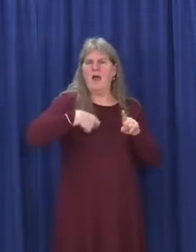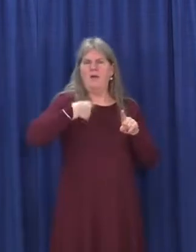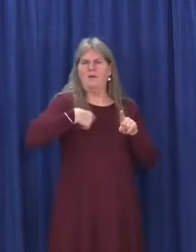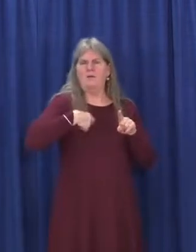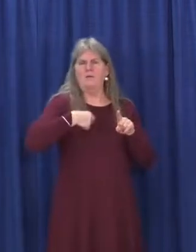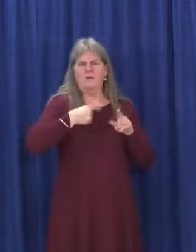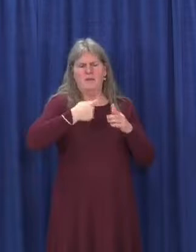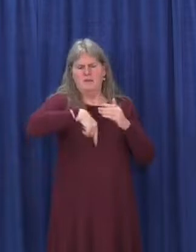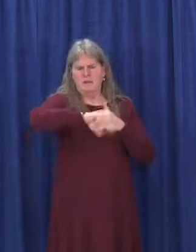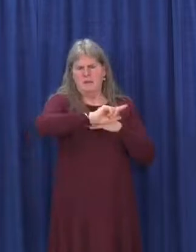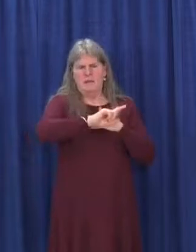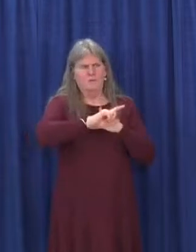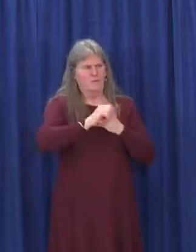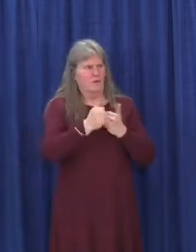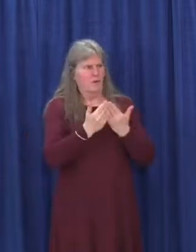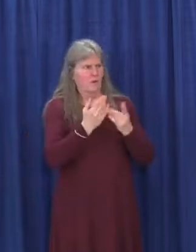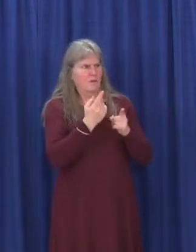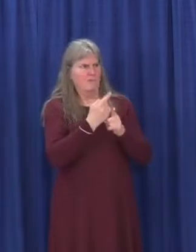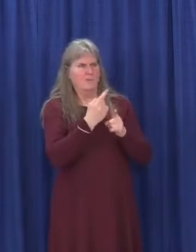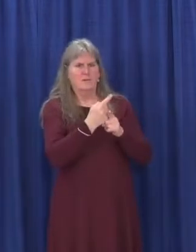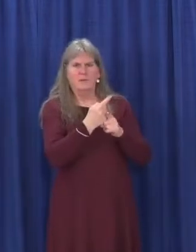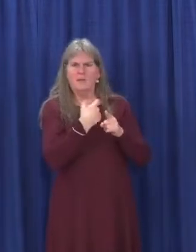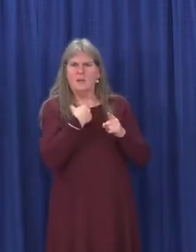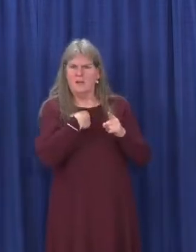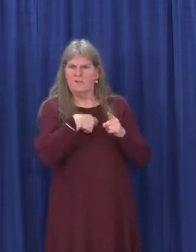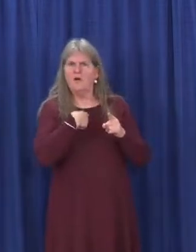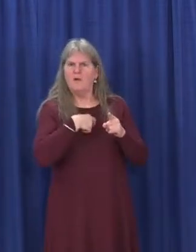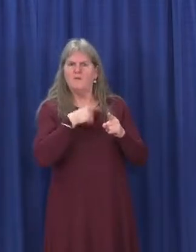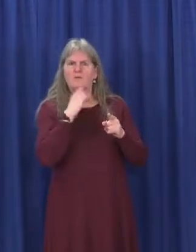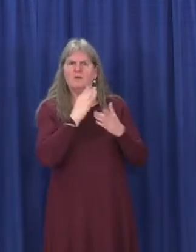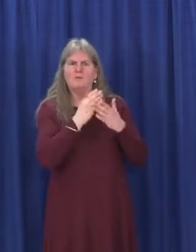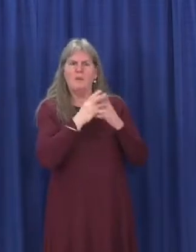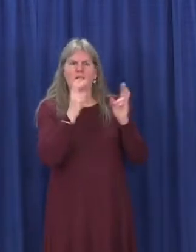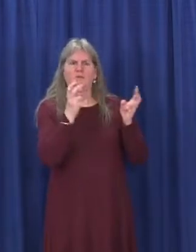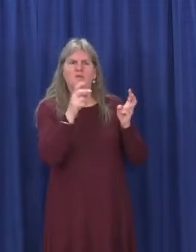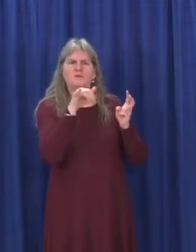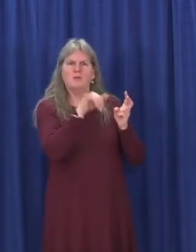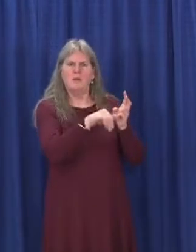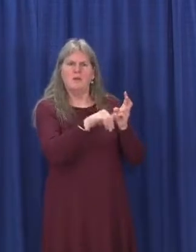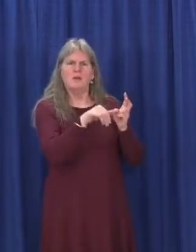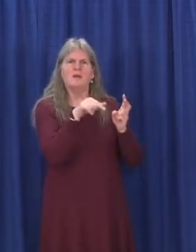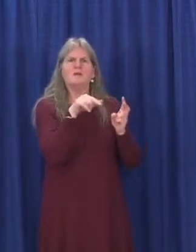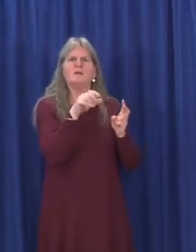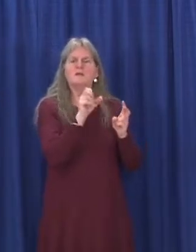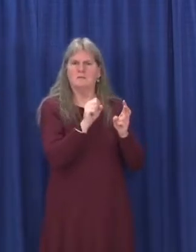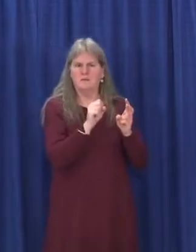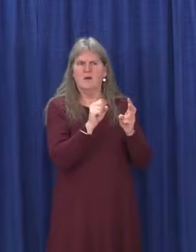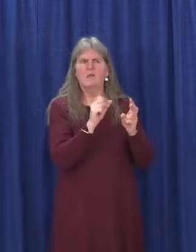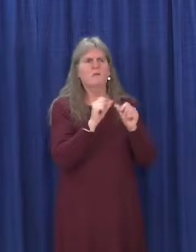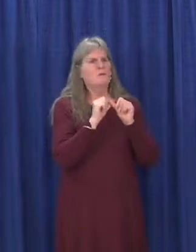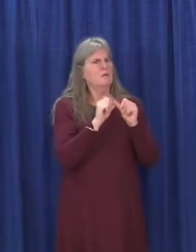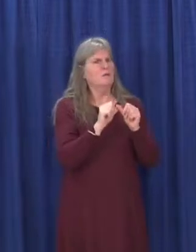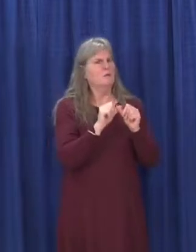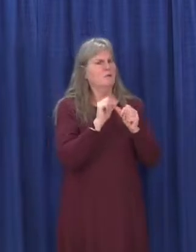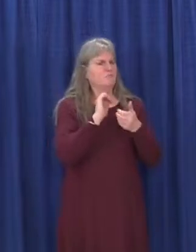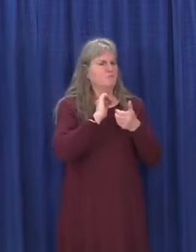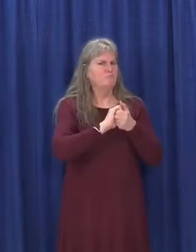week I believe and-- and this work will be work we'll continue to do as-- as we move forward.